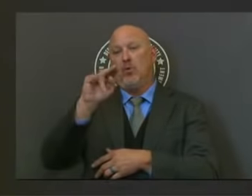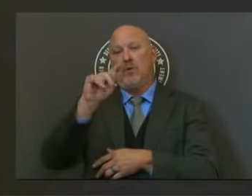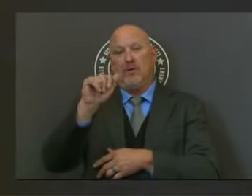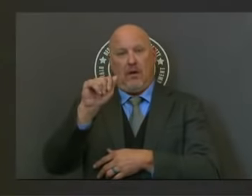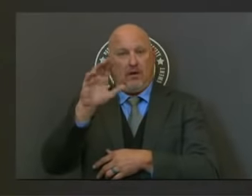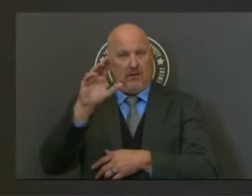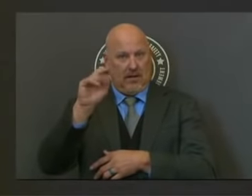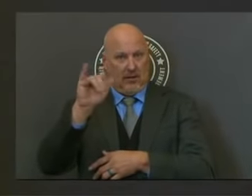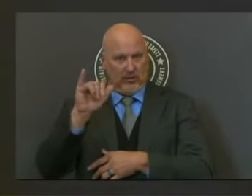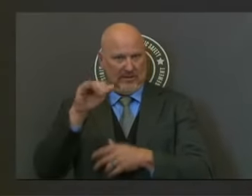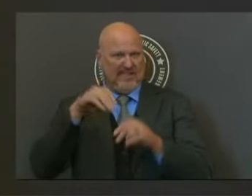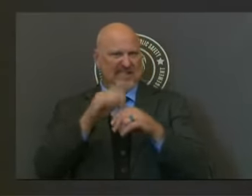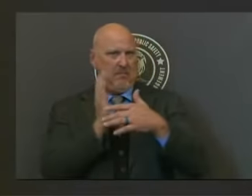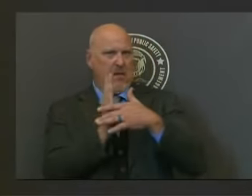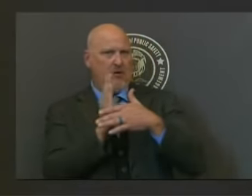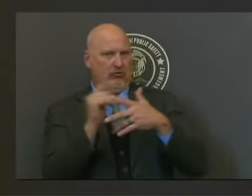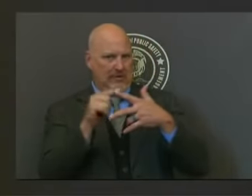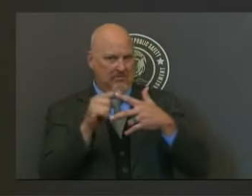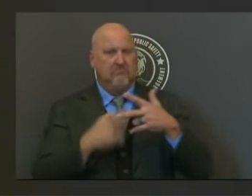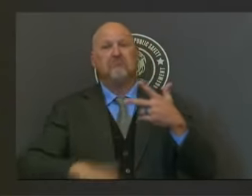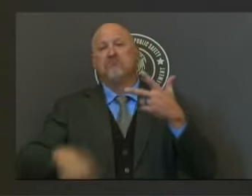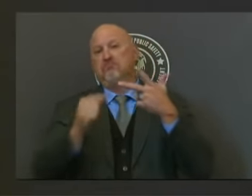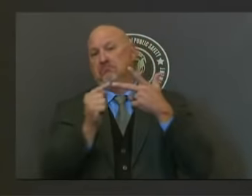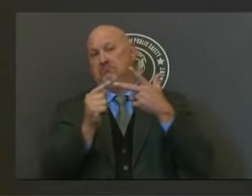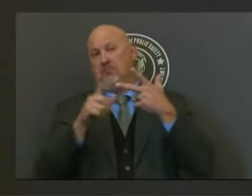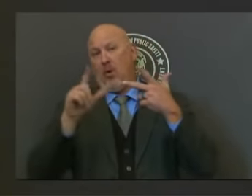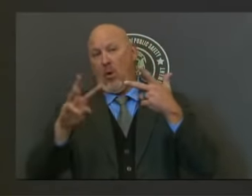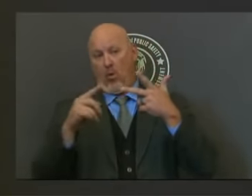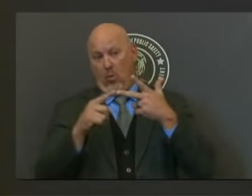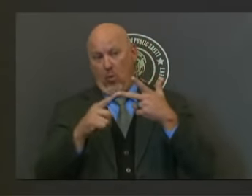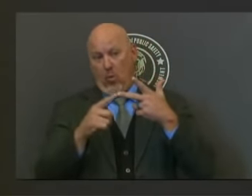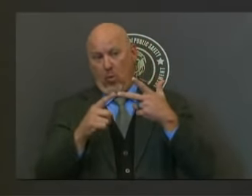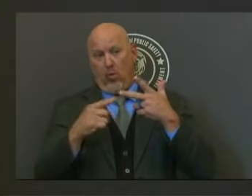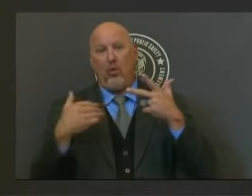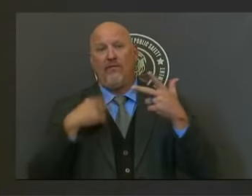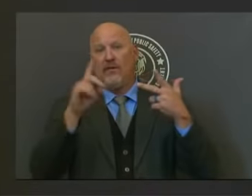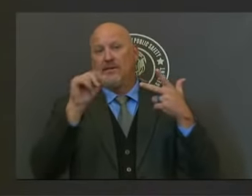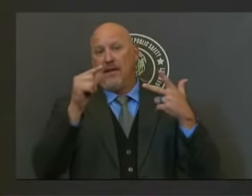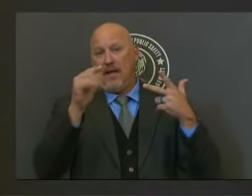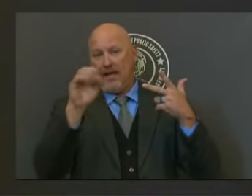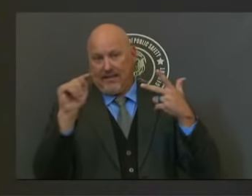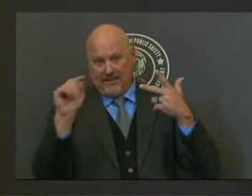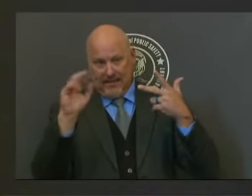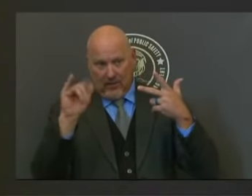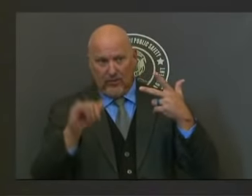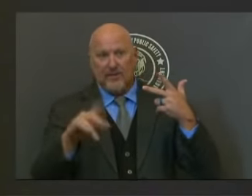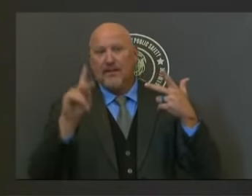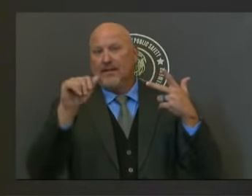Kane Piute rich